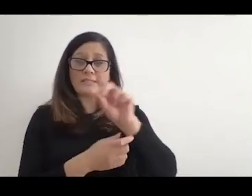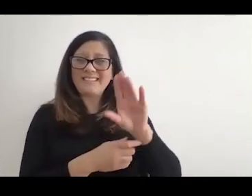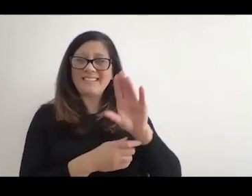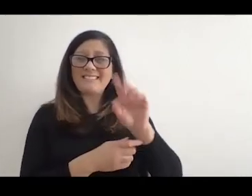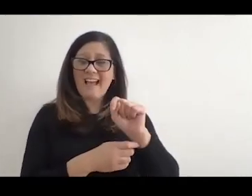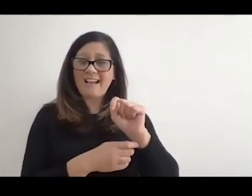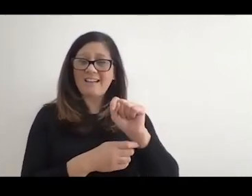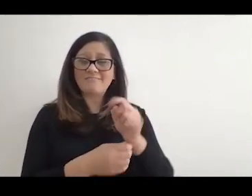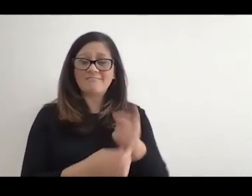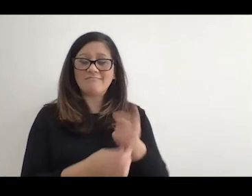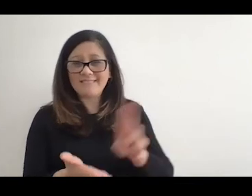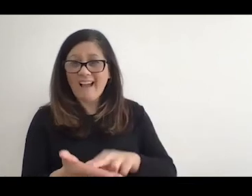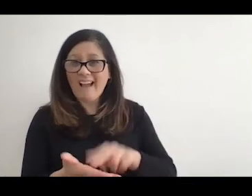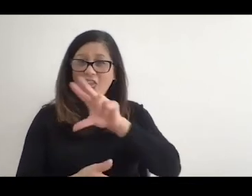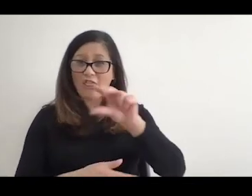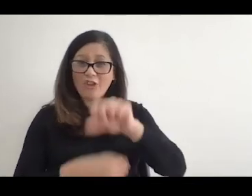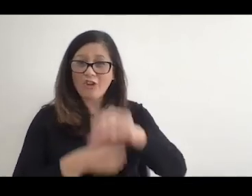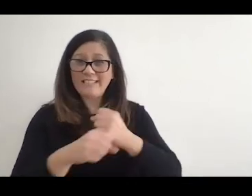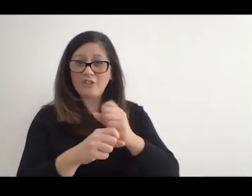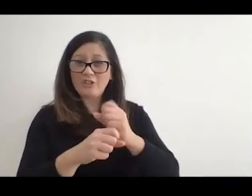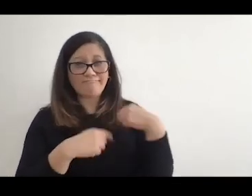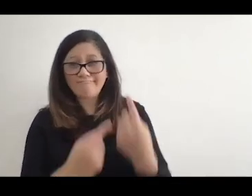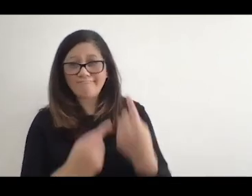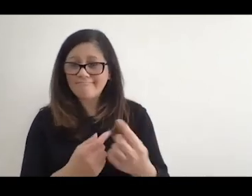30 years.